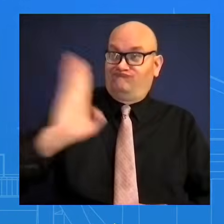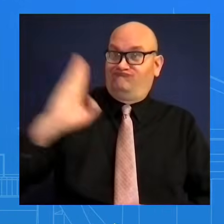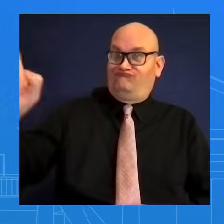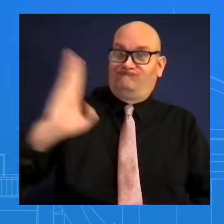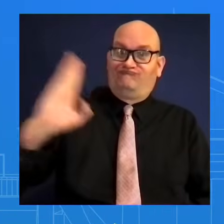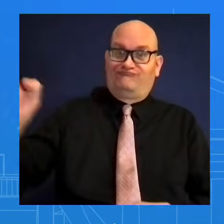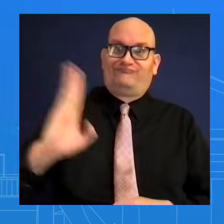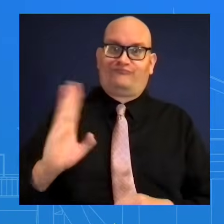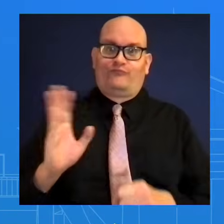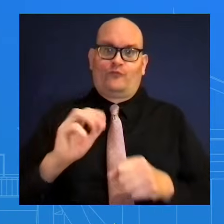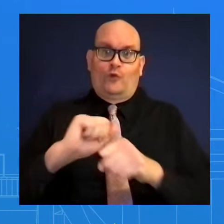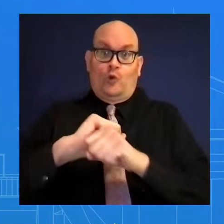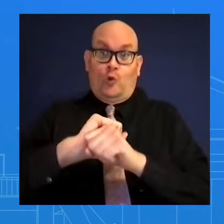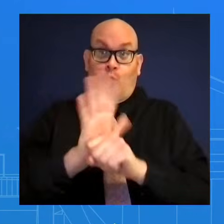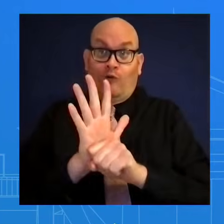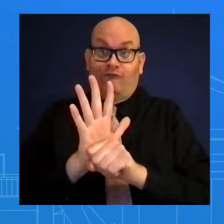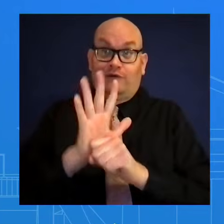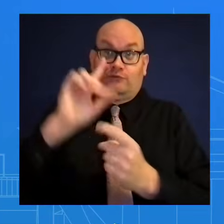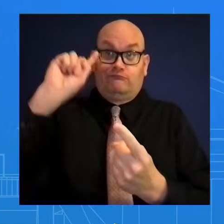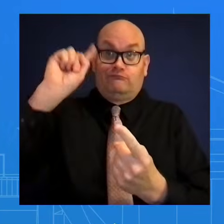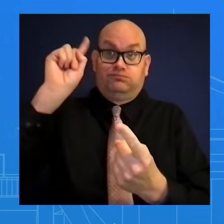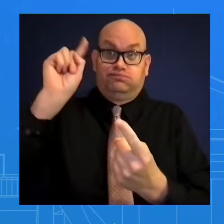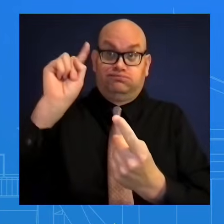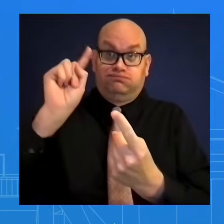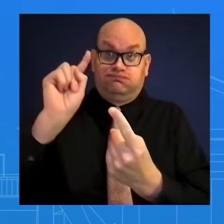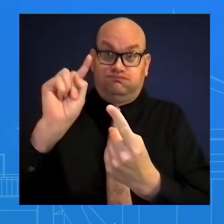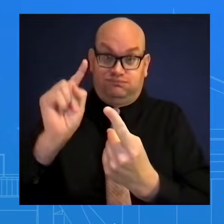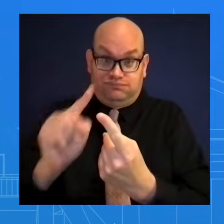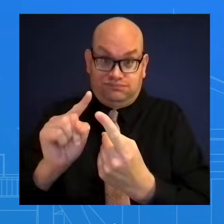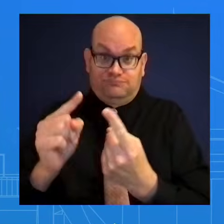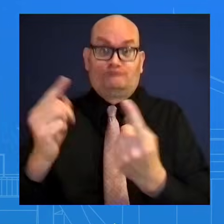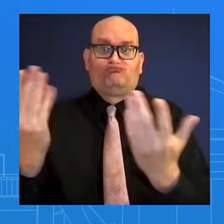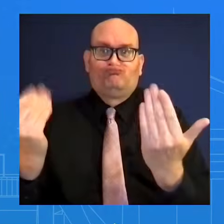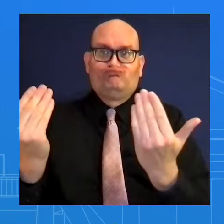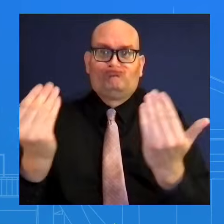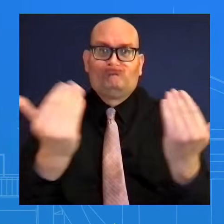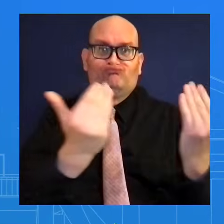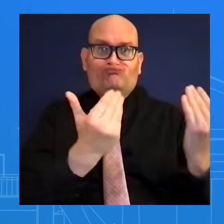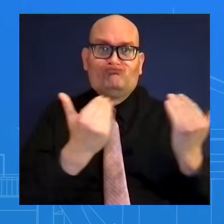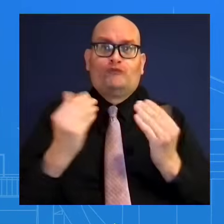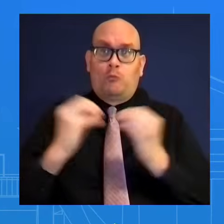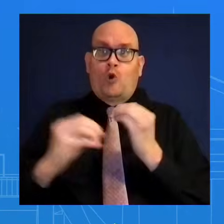And so that is something that we have been consistent about. That is something that we have done.